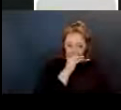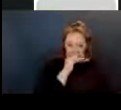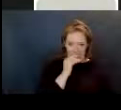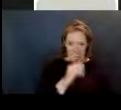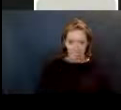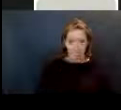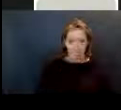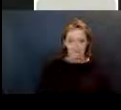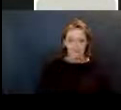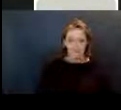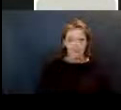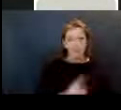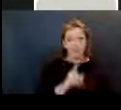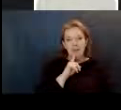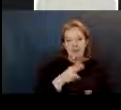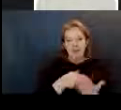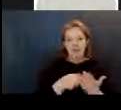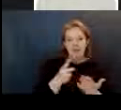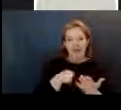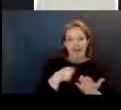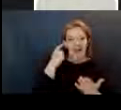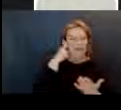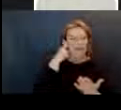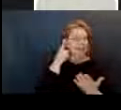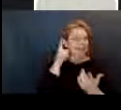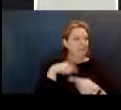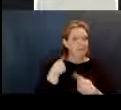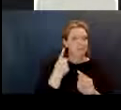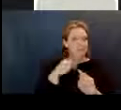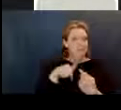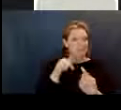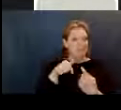fun I've had making poems.